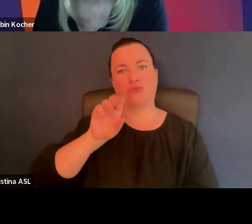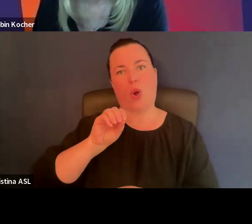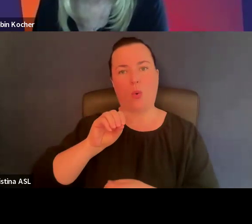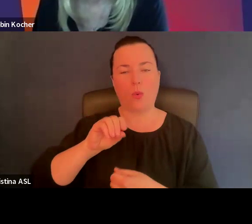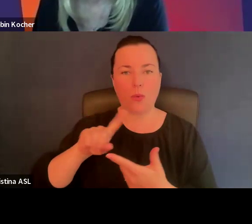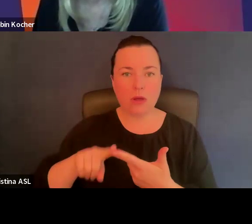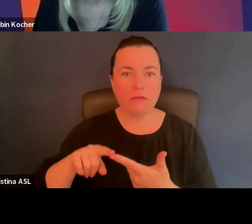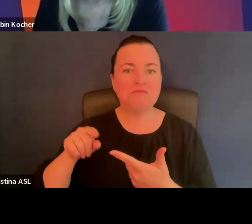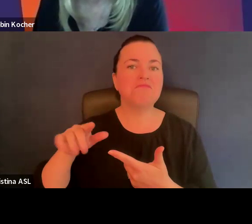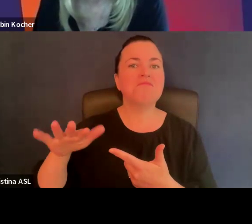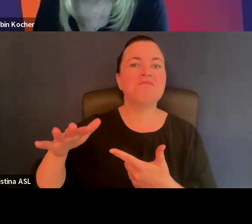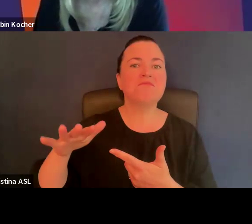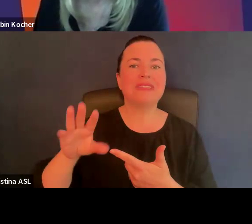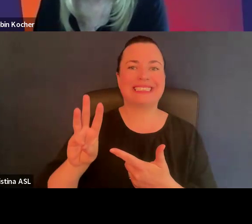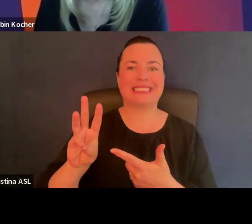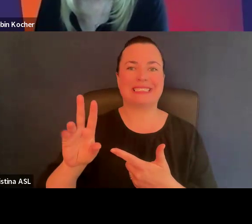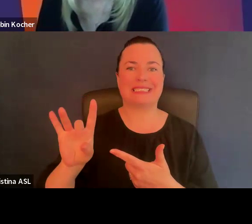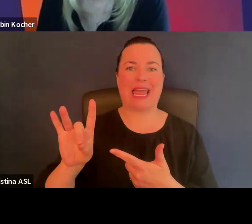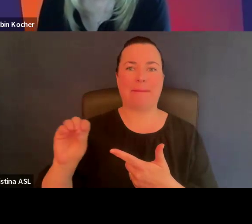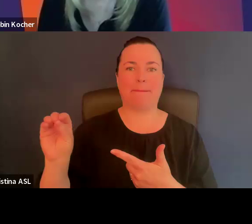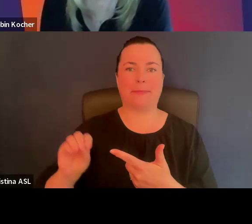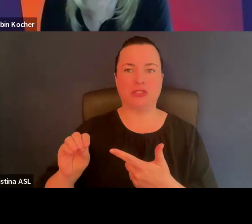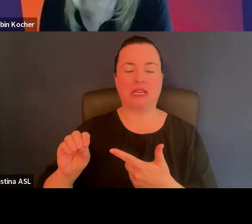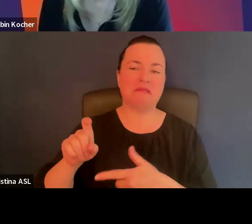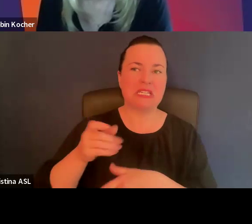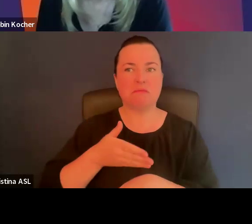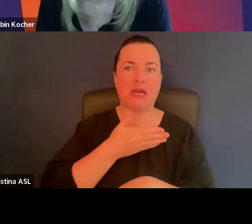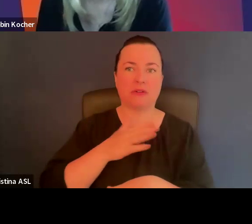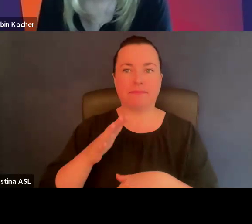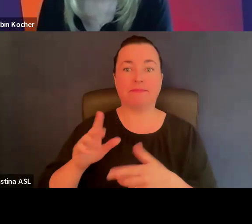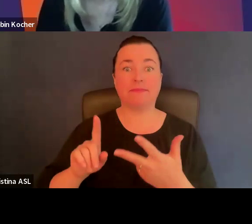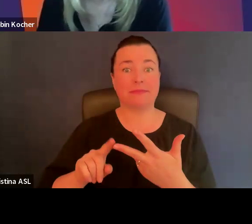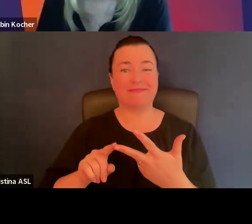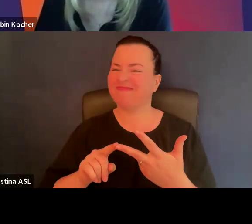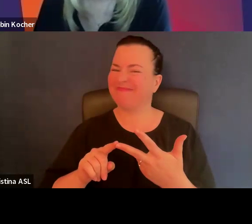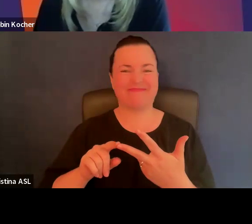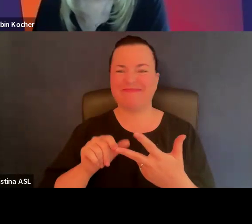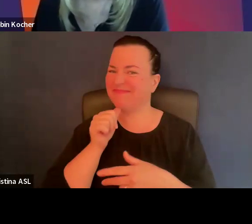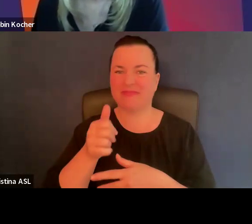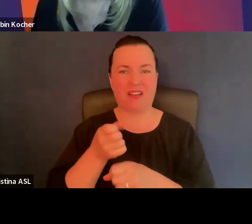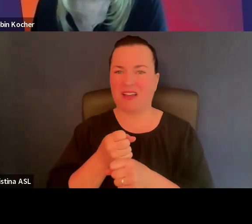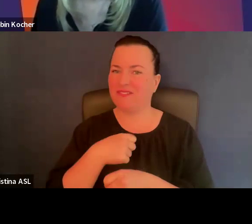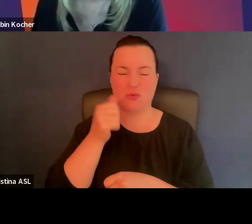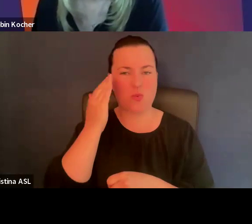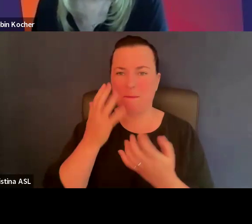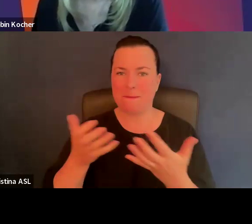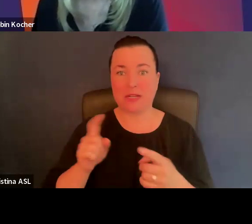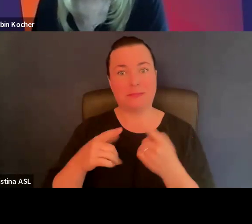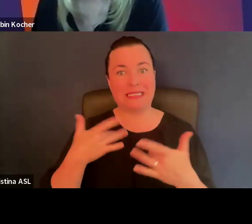I have some skills but I wanna get better. And 10% said not very confident. I don't know much about it, but I'm excited to learn.